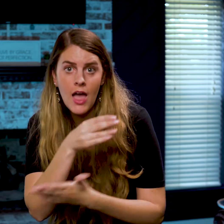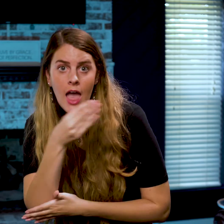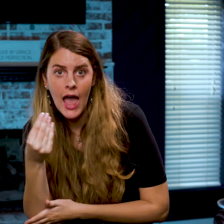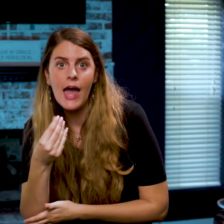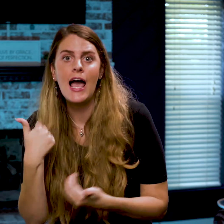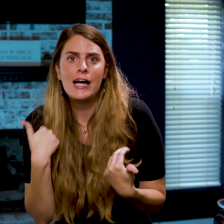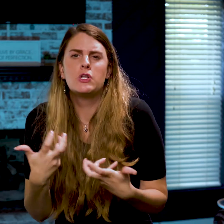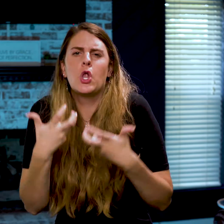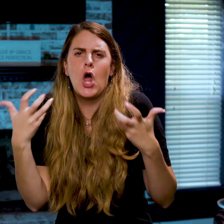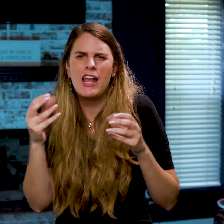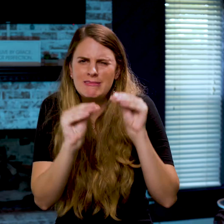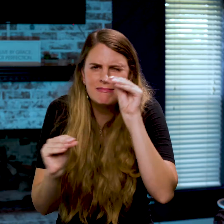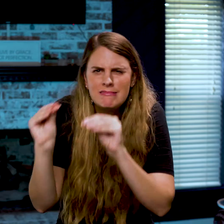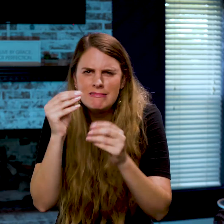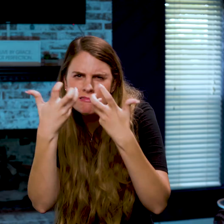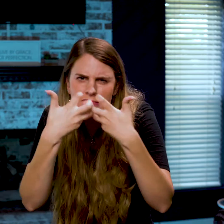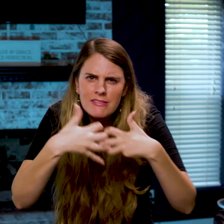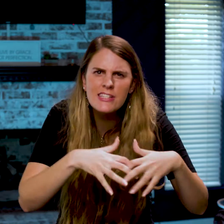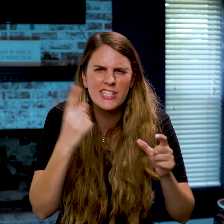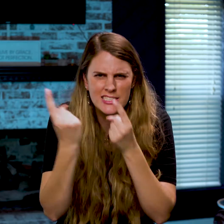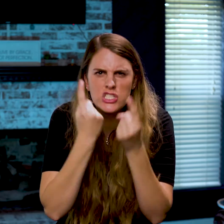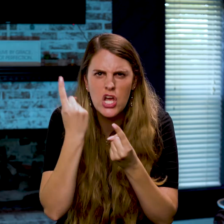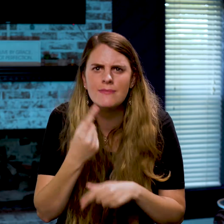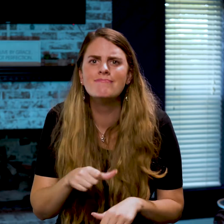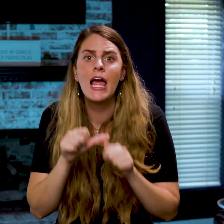marriage and it has a lot of moving parts to consider: